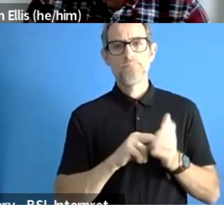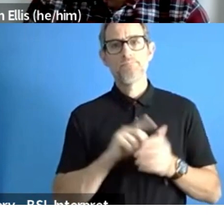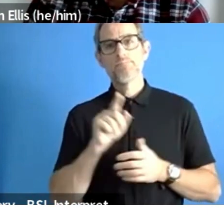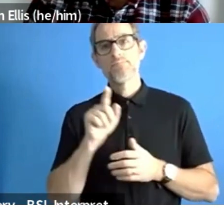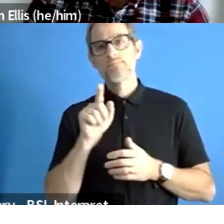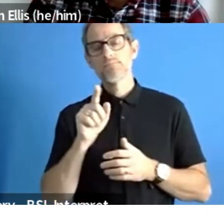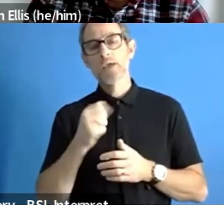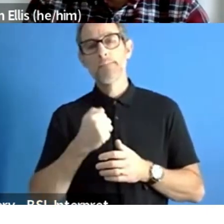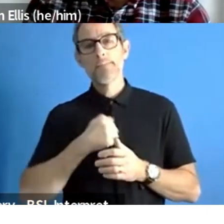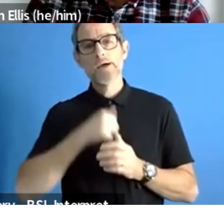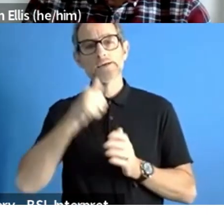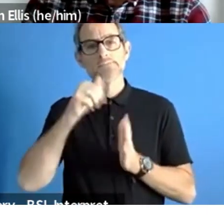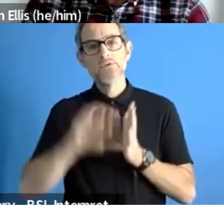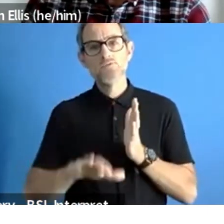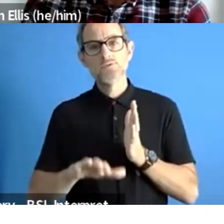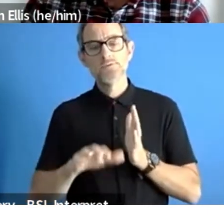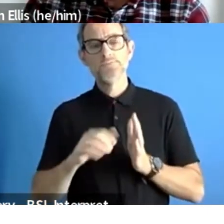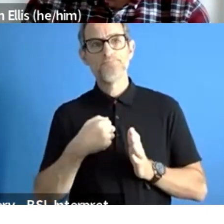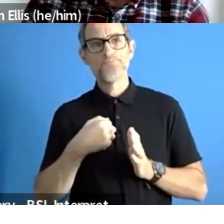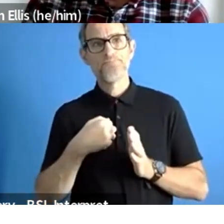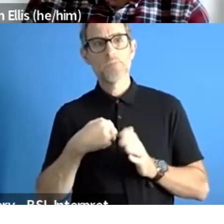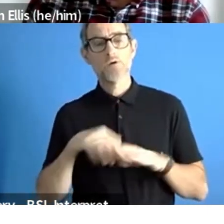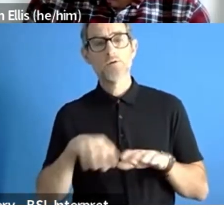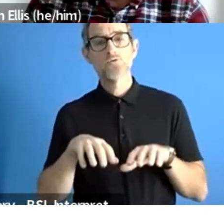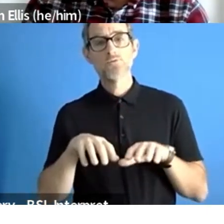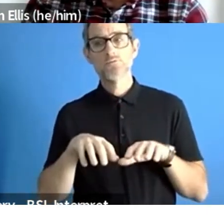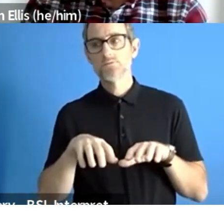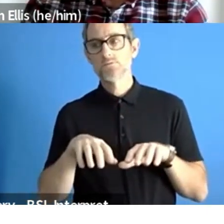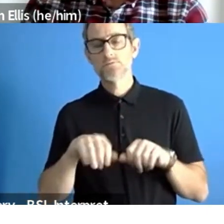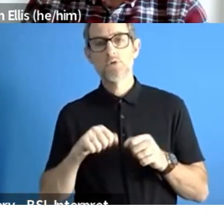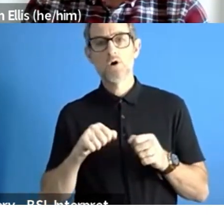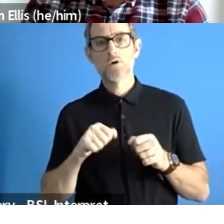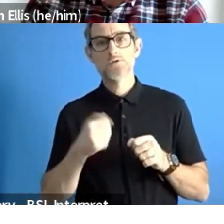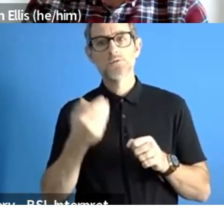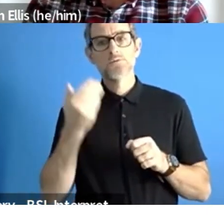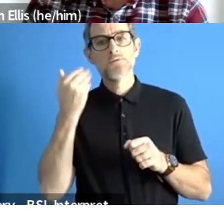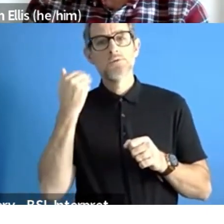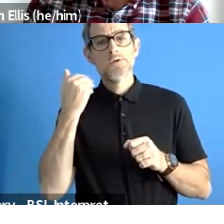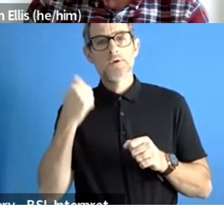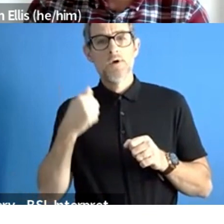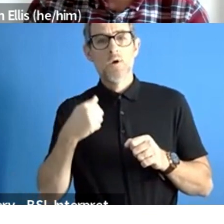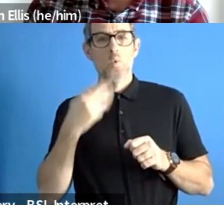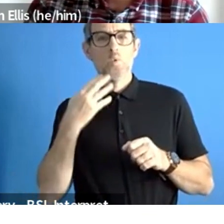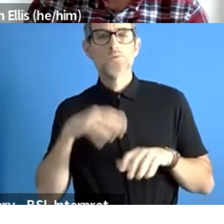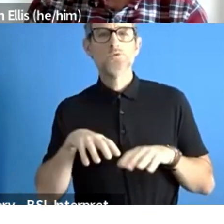From my experience, I said what's accessibility?